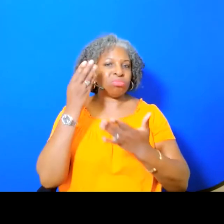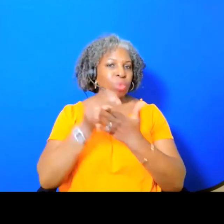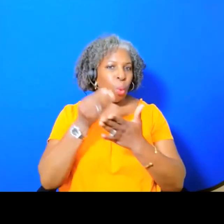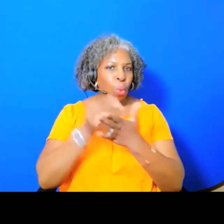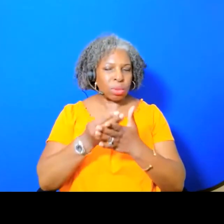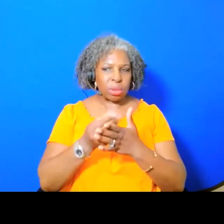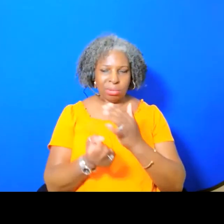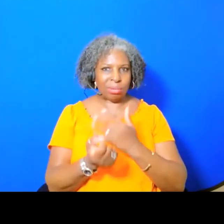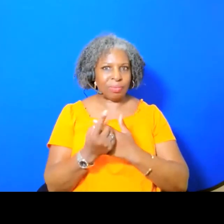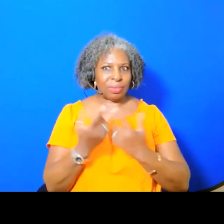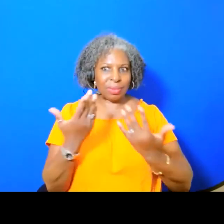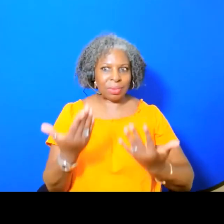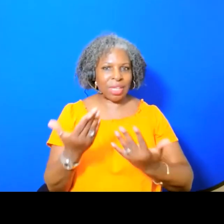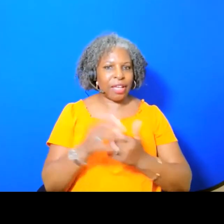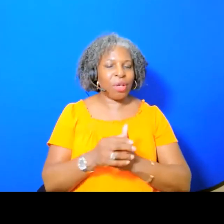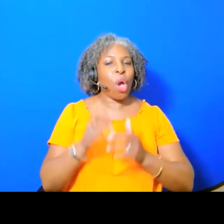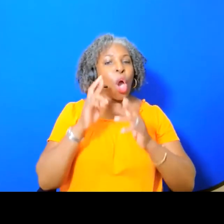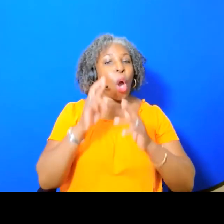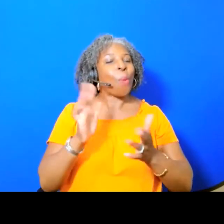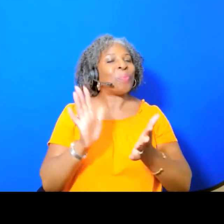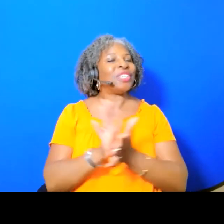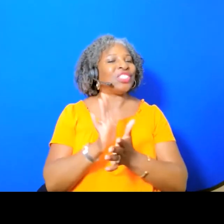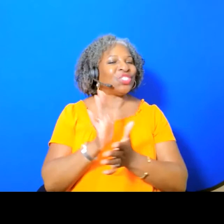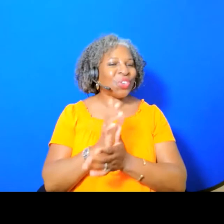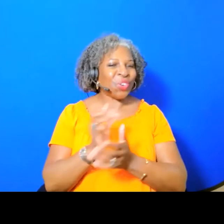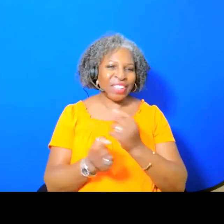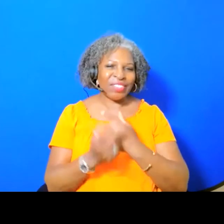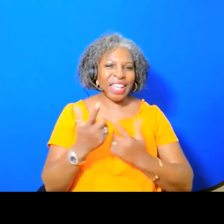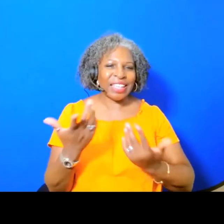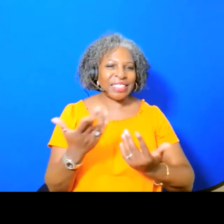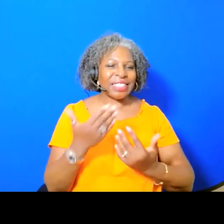I hope you do enjoy the event and please contact us